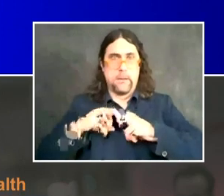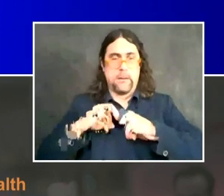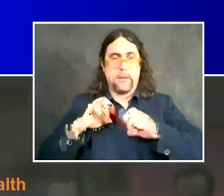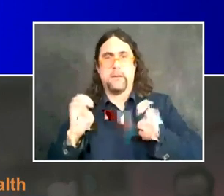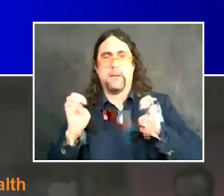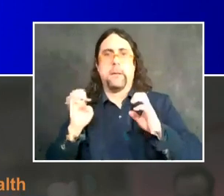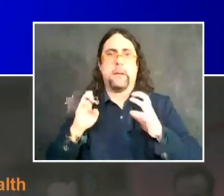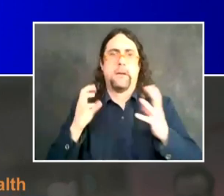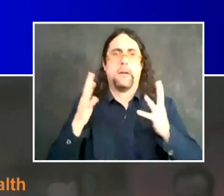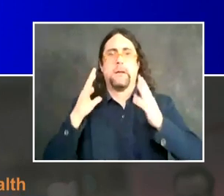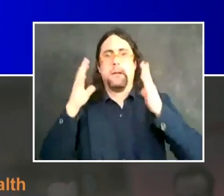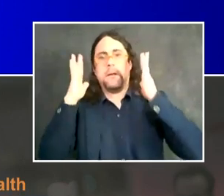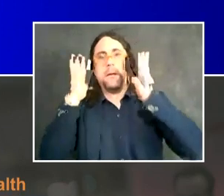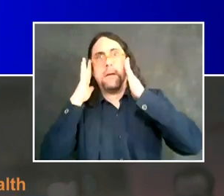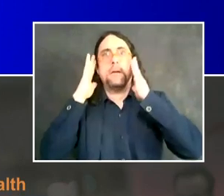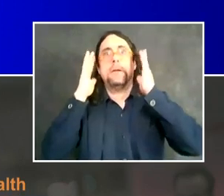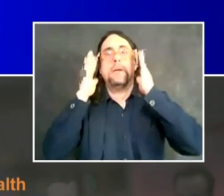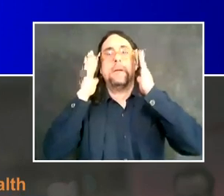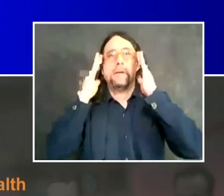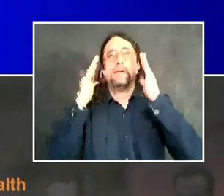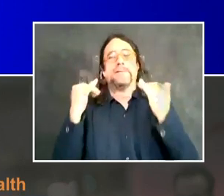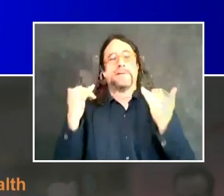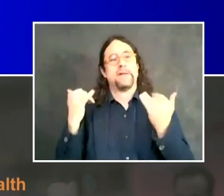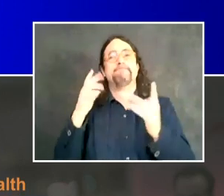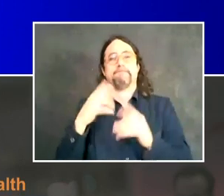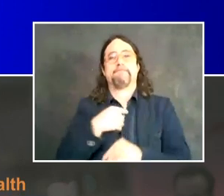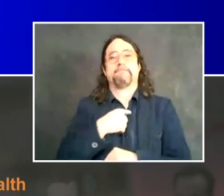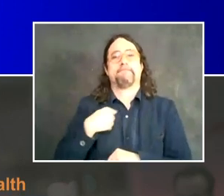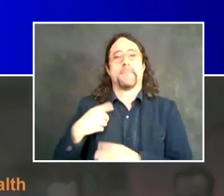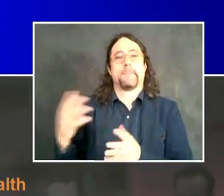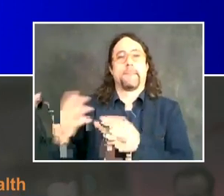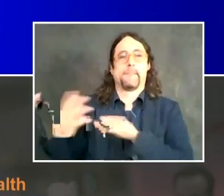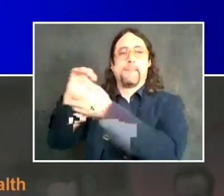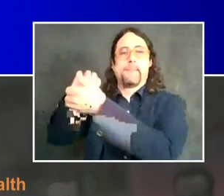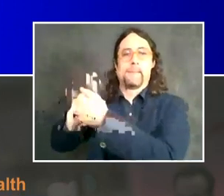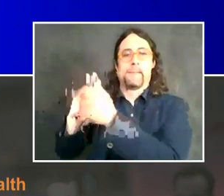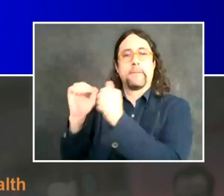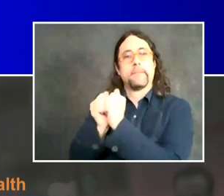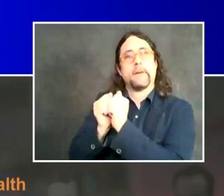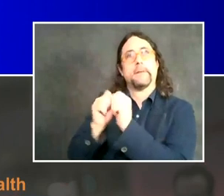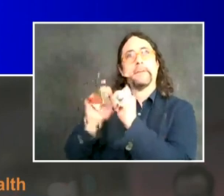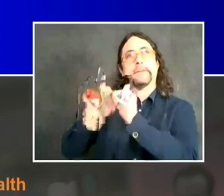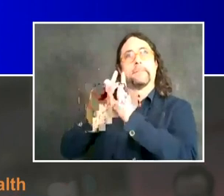URGENT MENTAL HEALTH EMERGENCY. THAT'S WHY WE ARE WORKING WITH THE DEPARTMENT OF DEFENSE WHICH